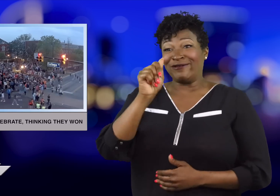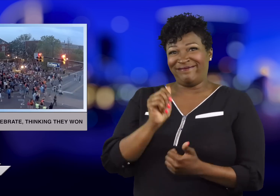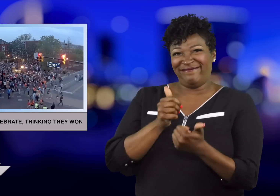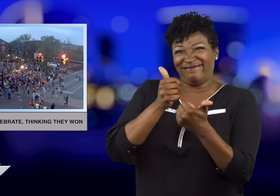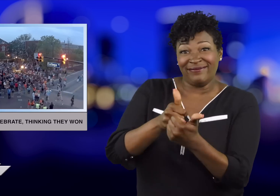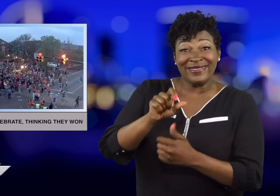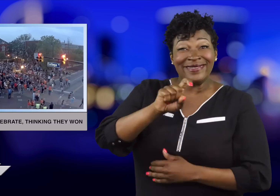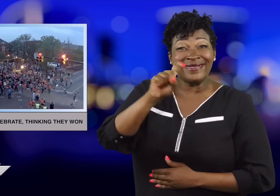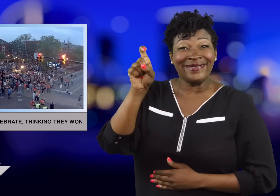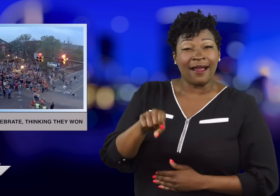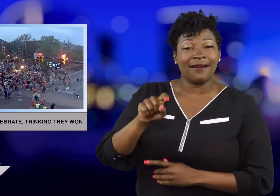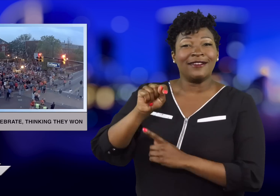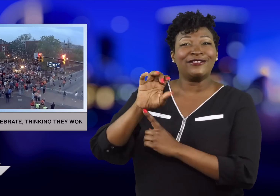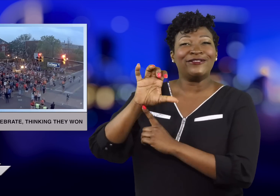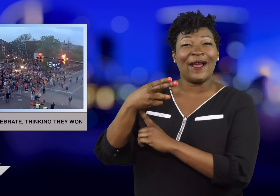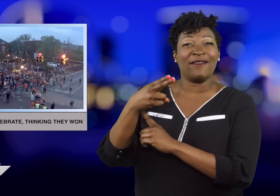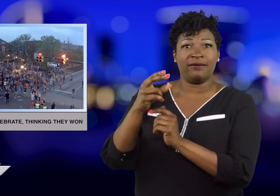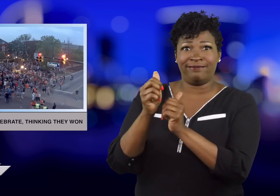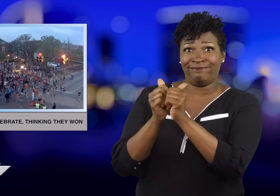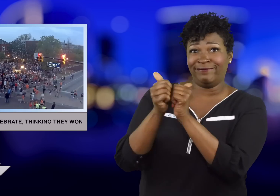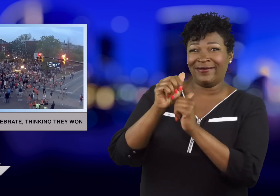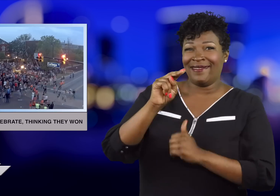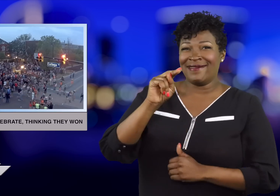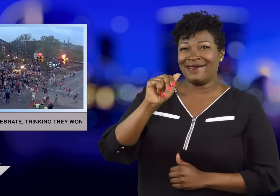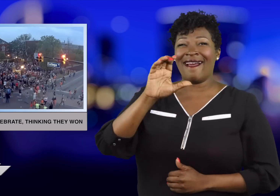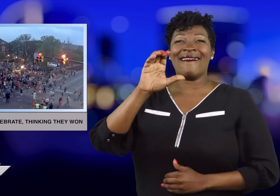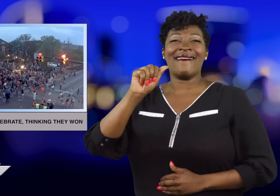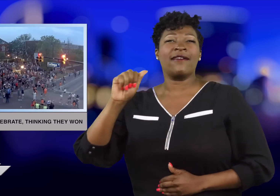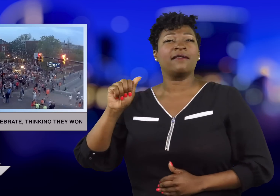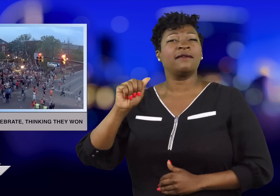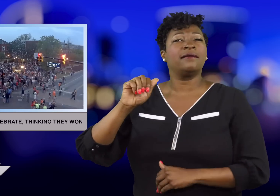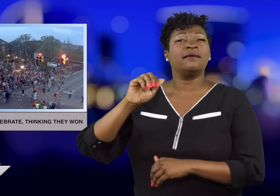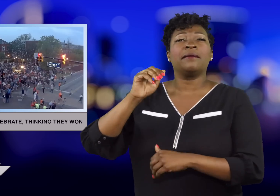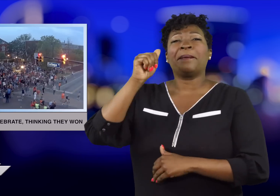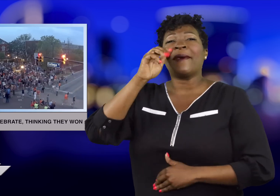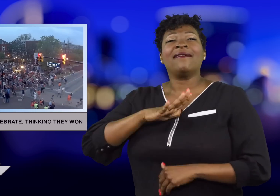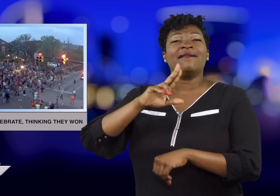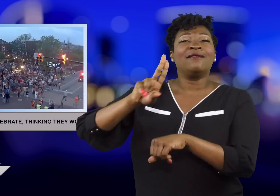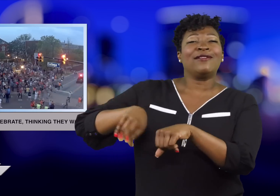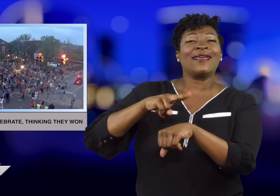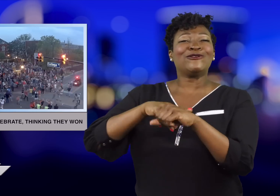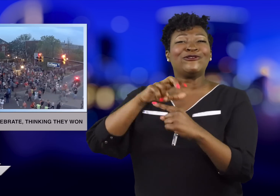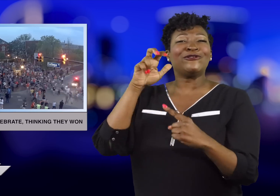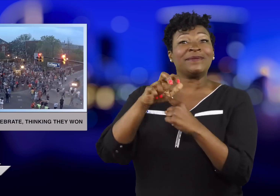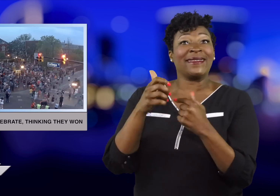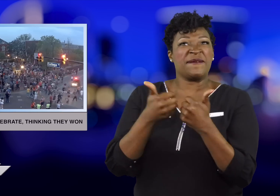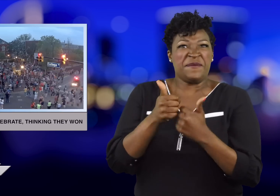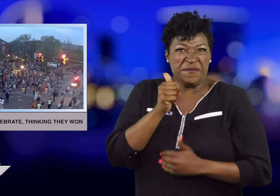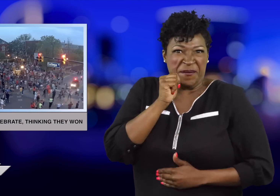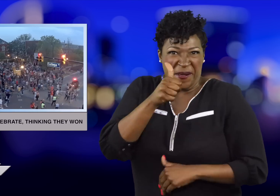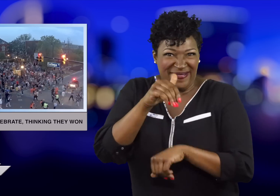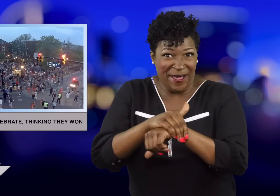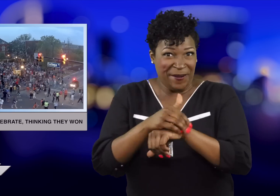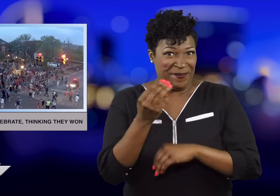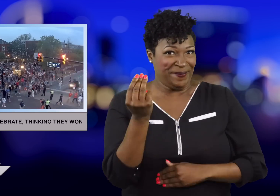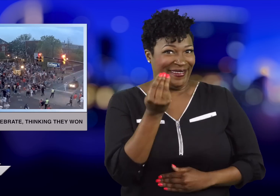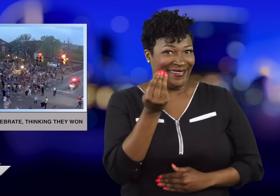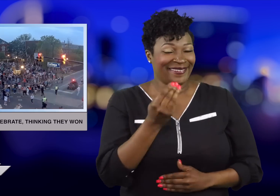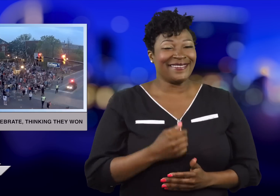Virginia and Texas Tech face-off in the NCAA men's national championship game Monday night.